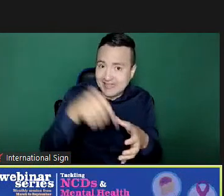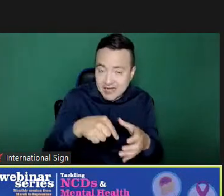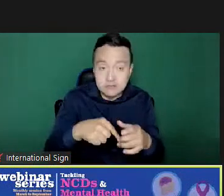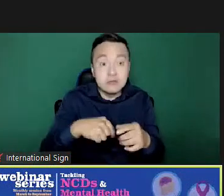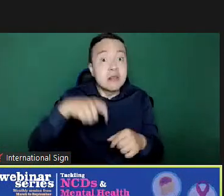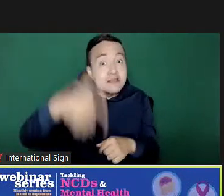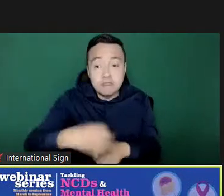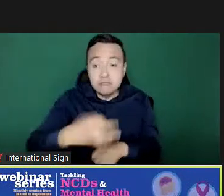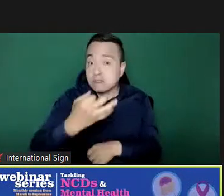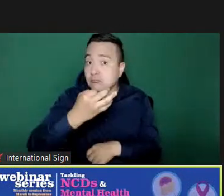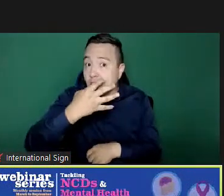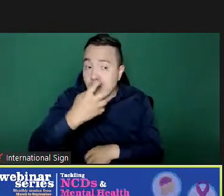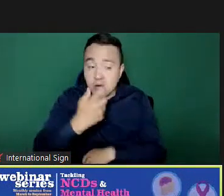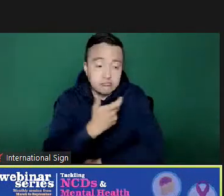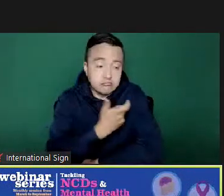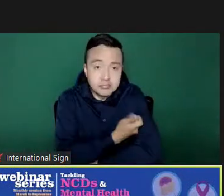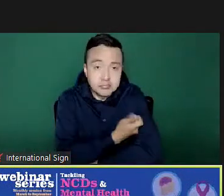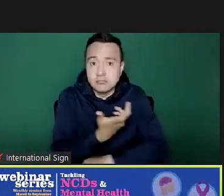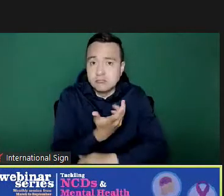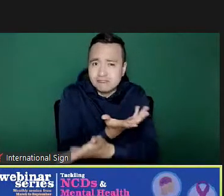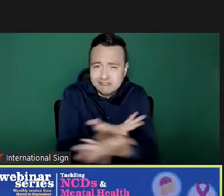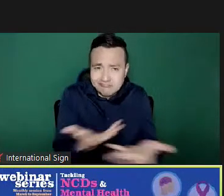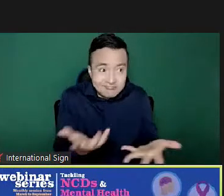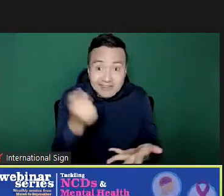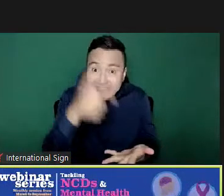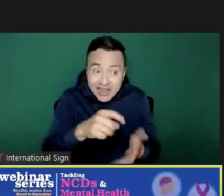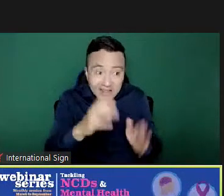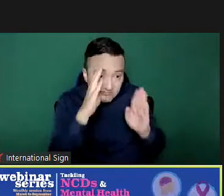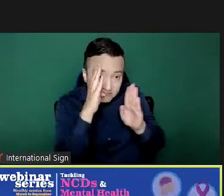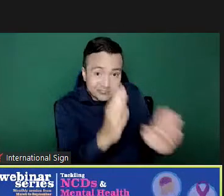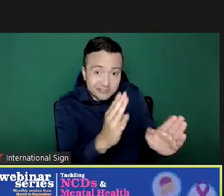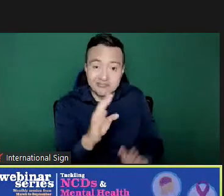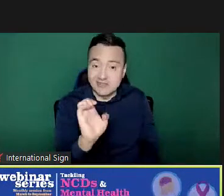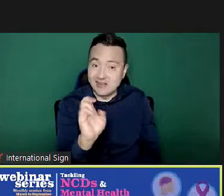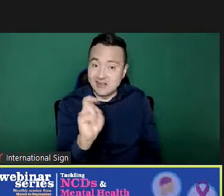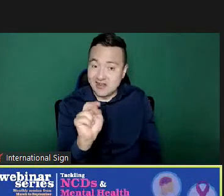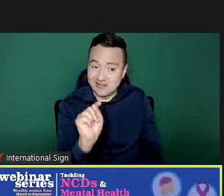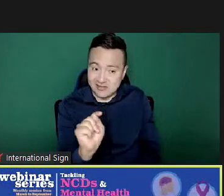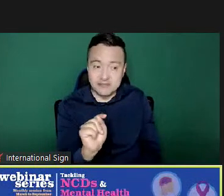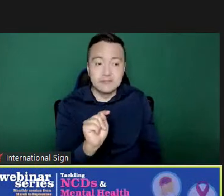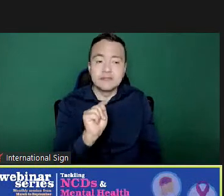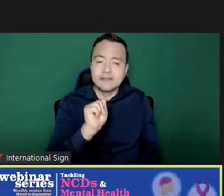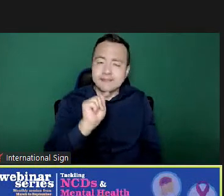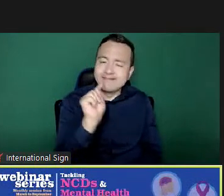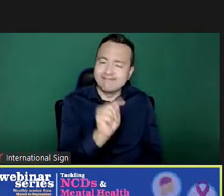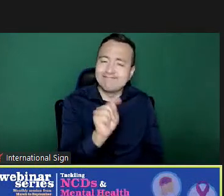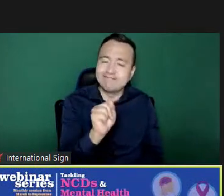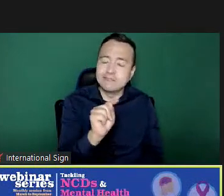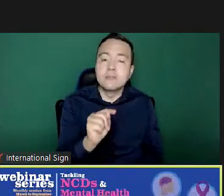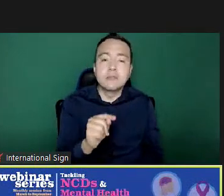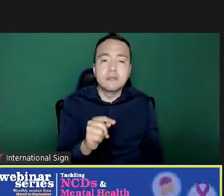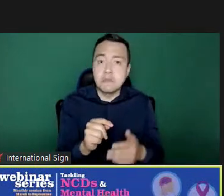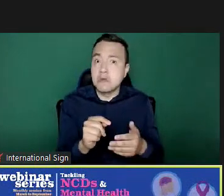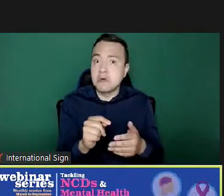And one possible mechanism, one particularly useful mechanism for this region, is to use the PAHO strategic fund.